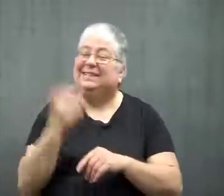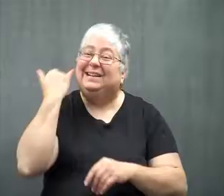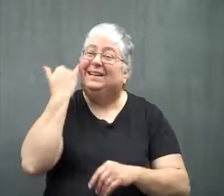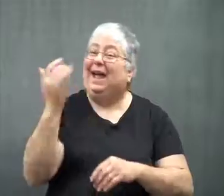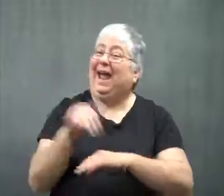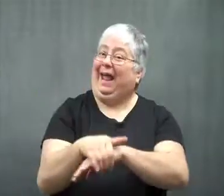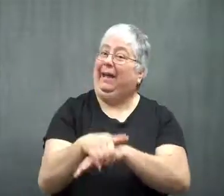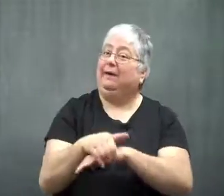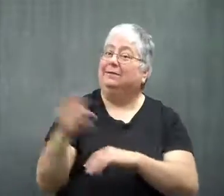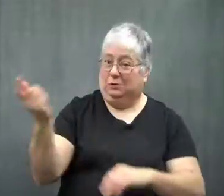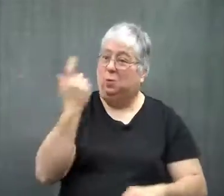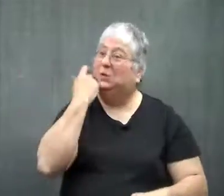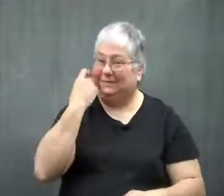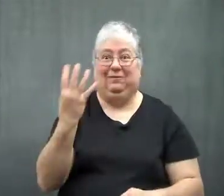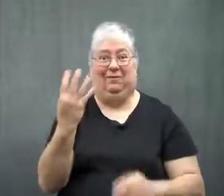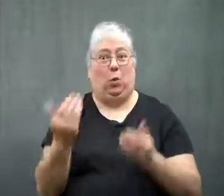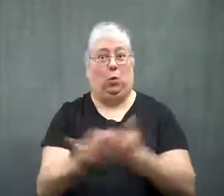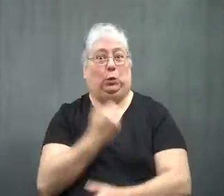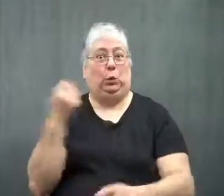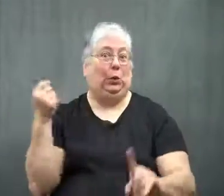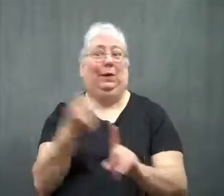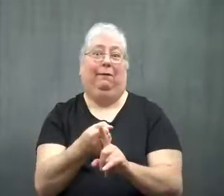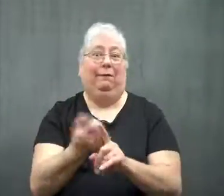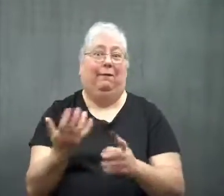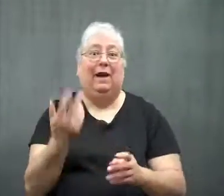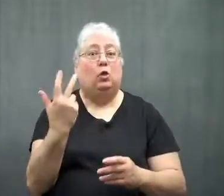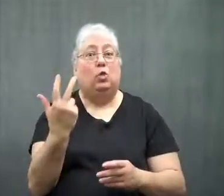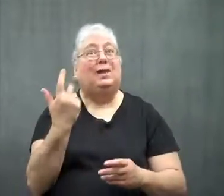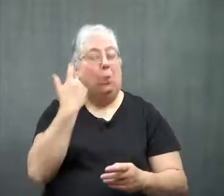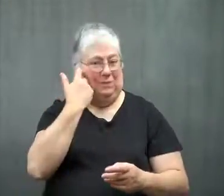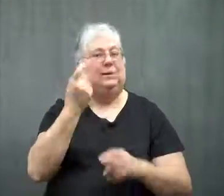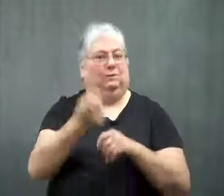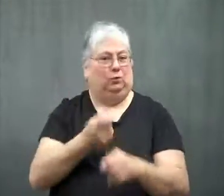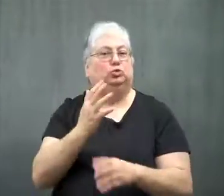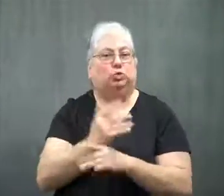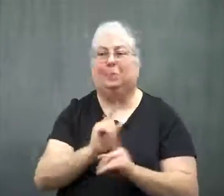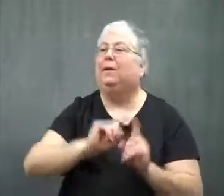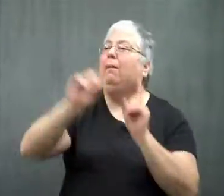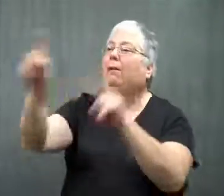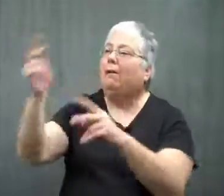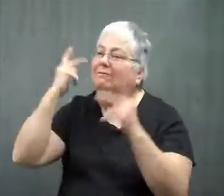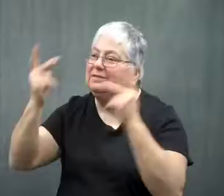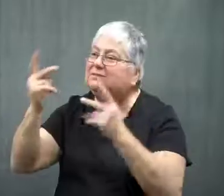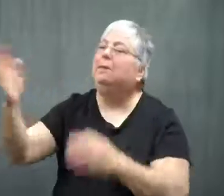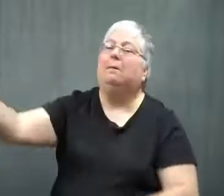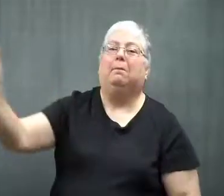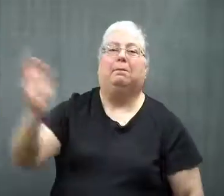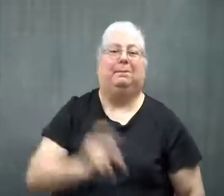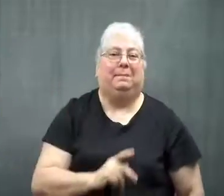Britain reported four new cases. Three had just come back from a trip to Germany.